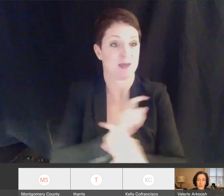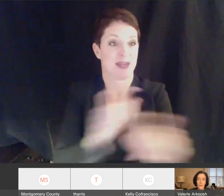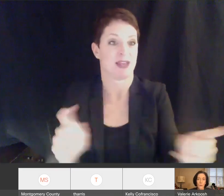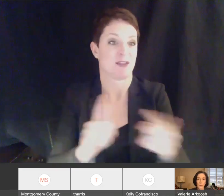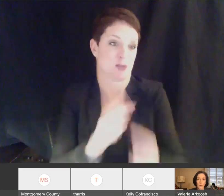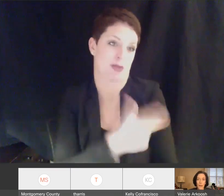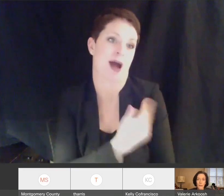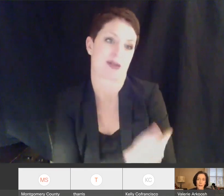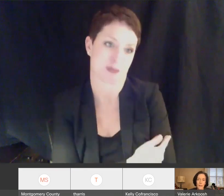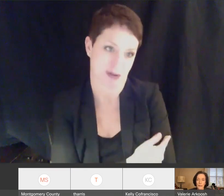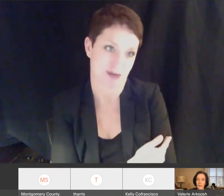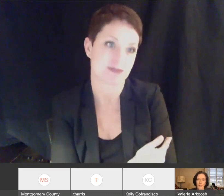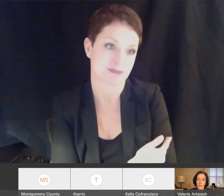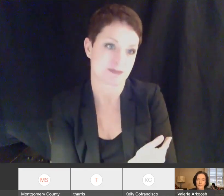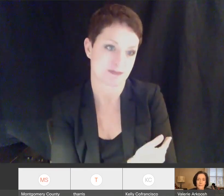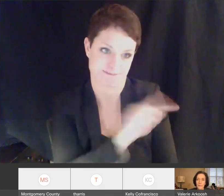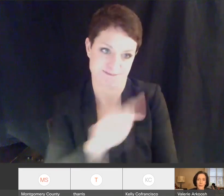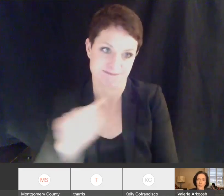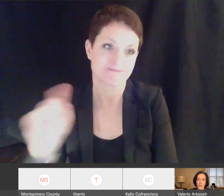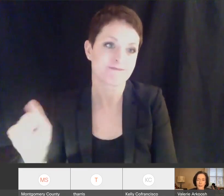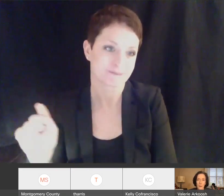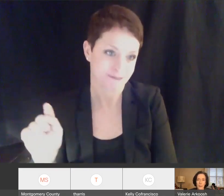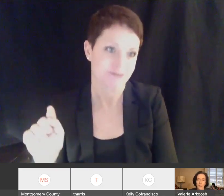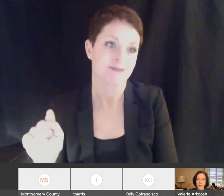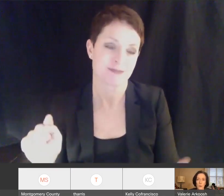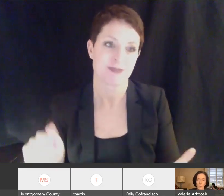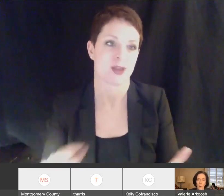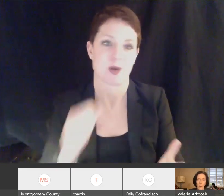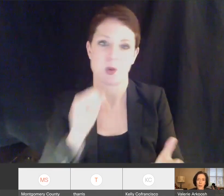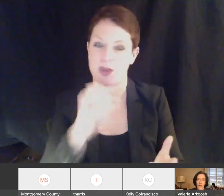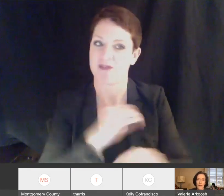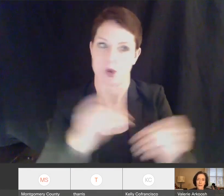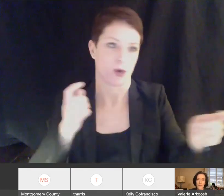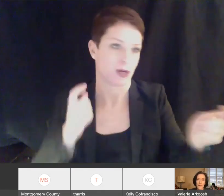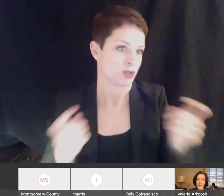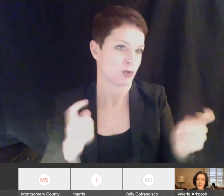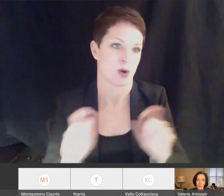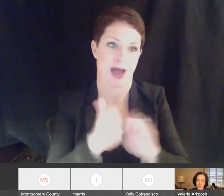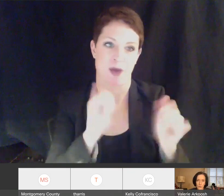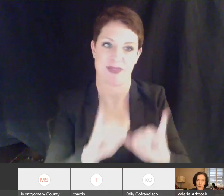and so we don't have any, you know, any control over how that is being administered.